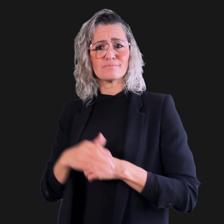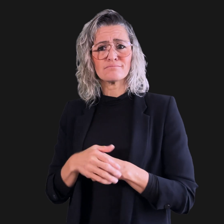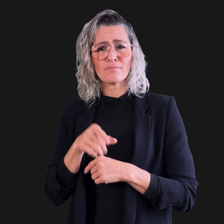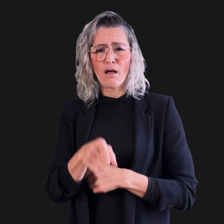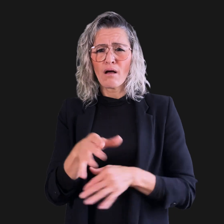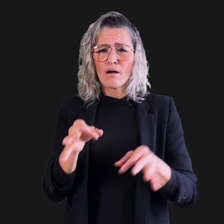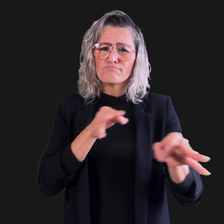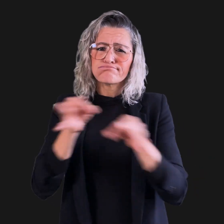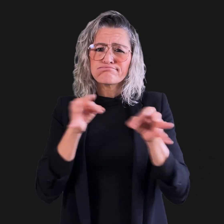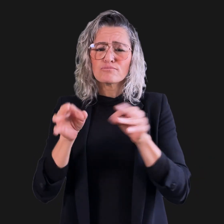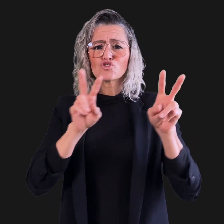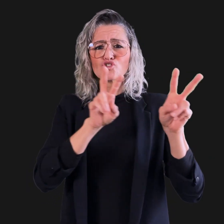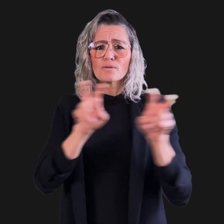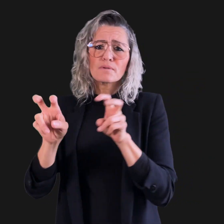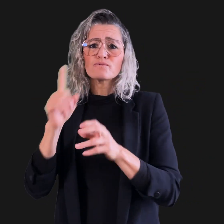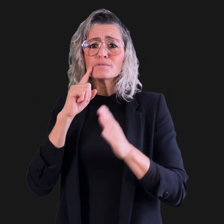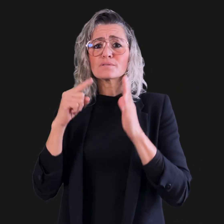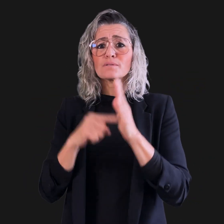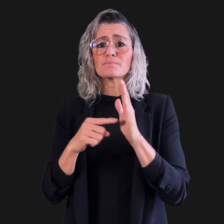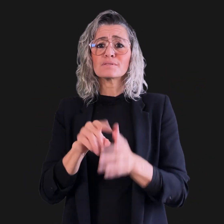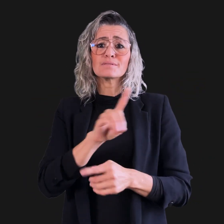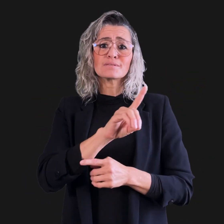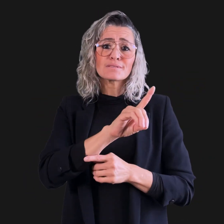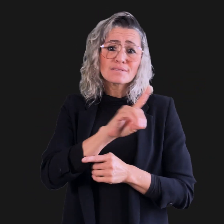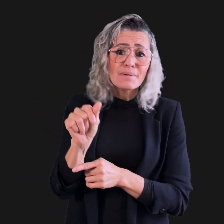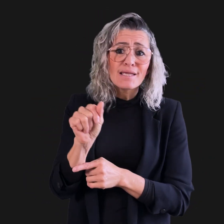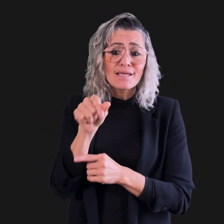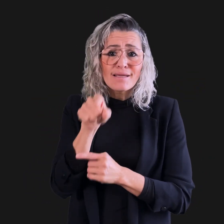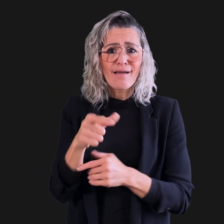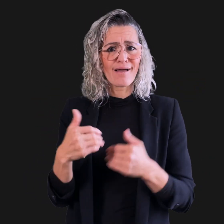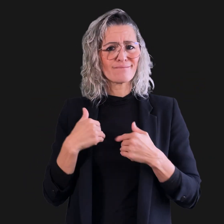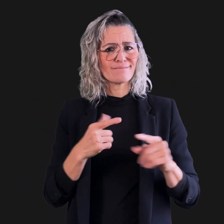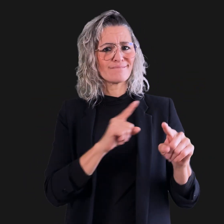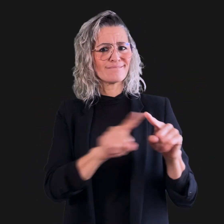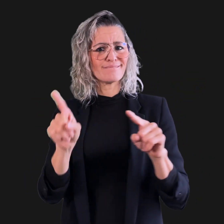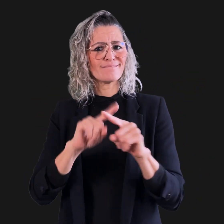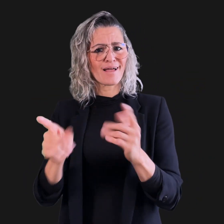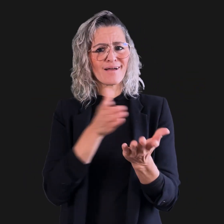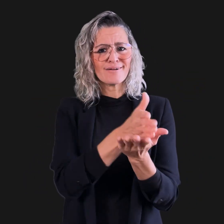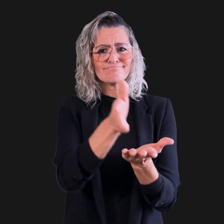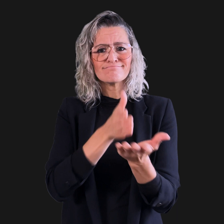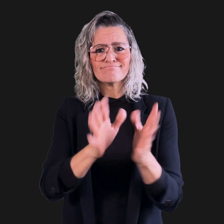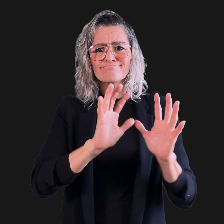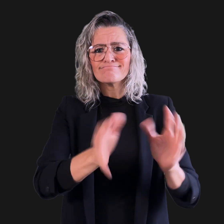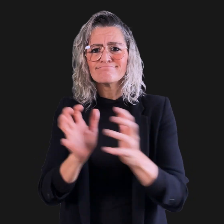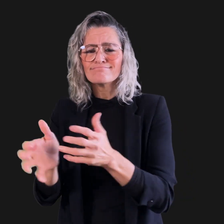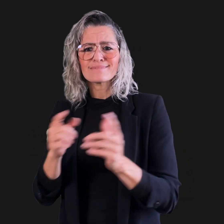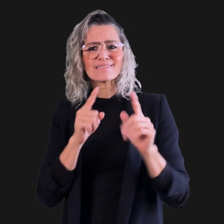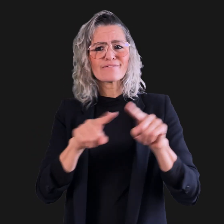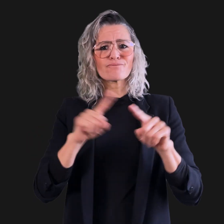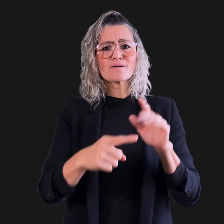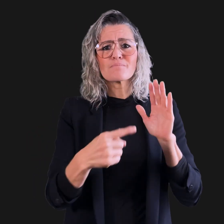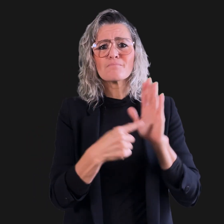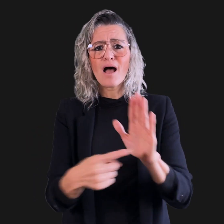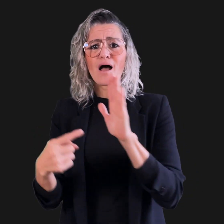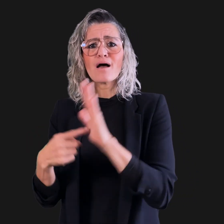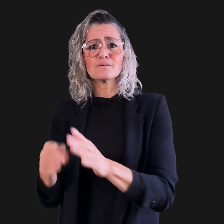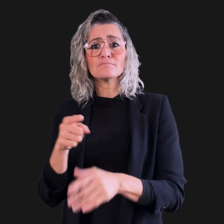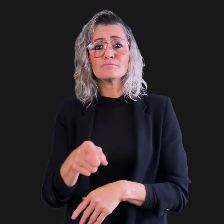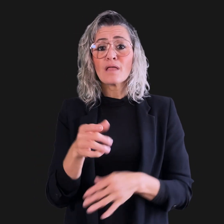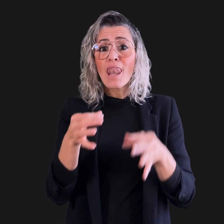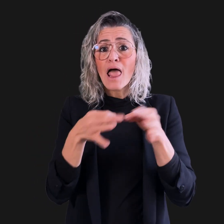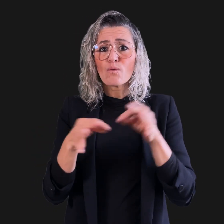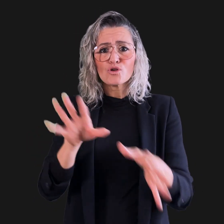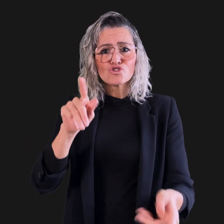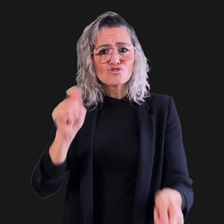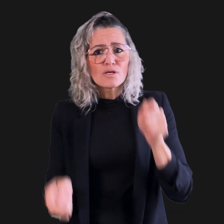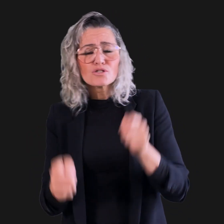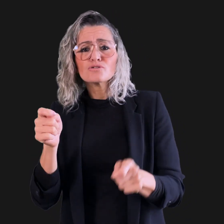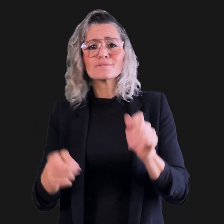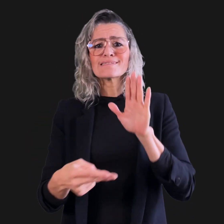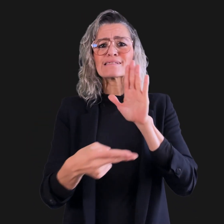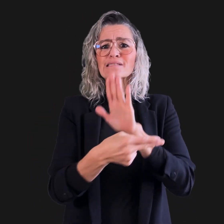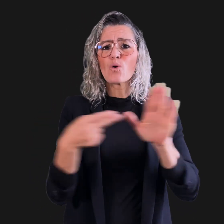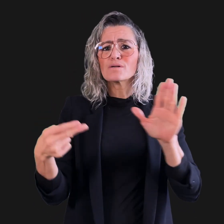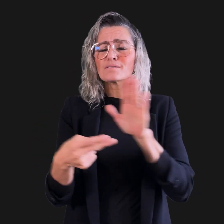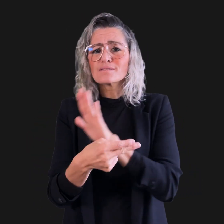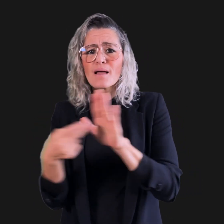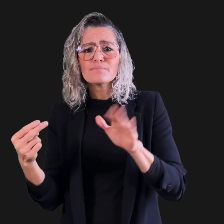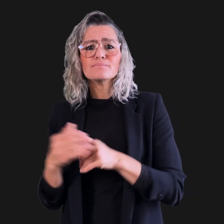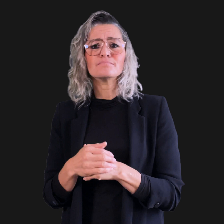covered topics such as types and models of disability, evolving language, stereotypes,